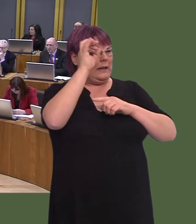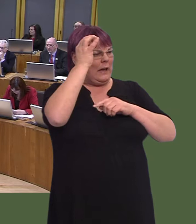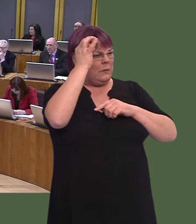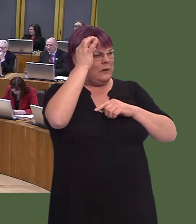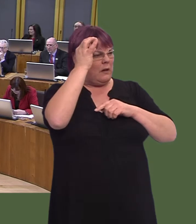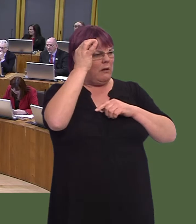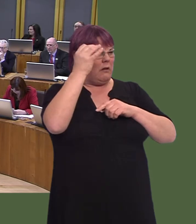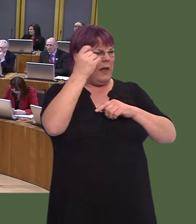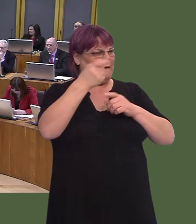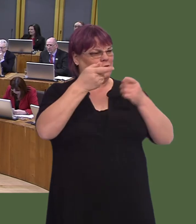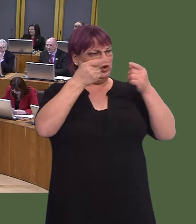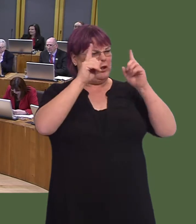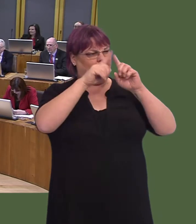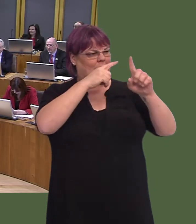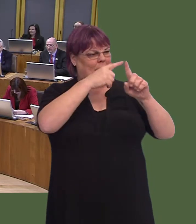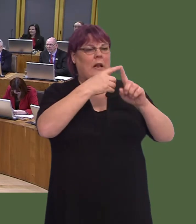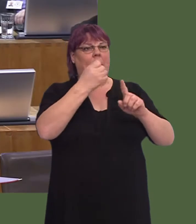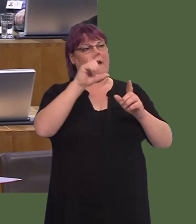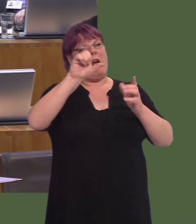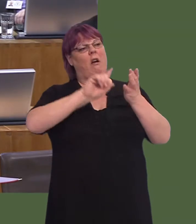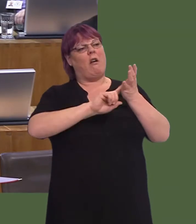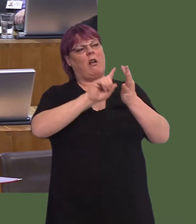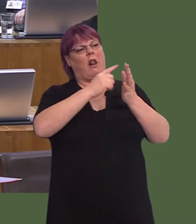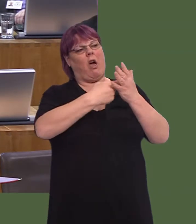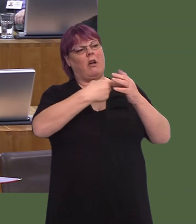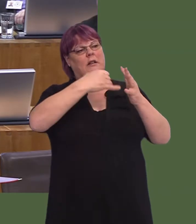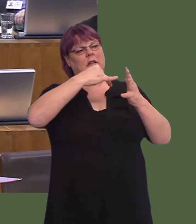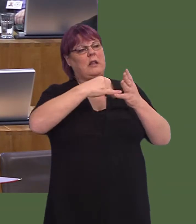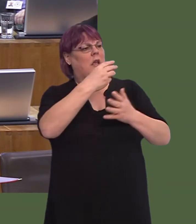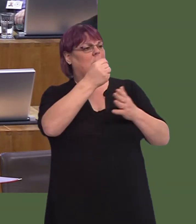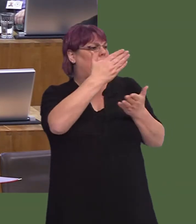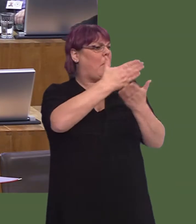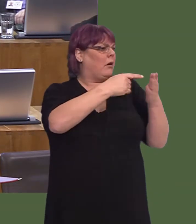Iím aware of those that have clerks, and some are full-time and some are part-time.